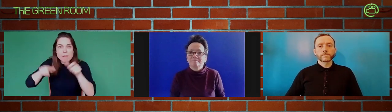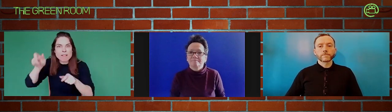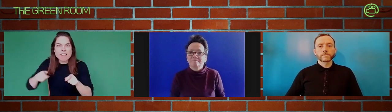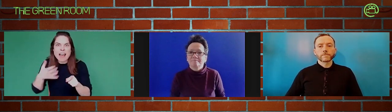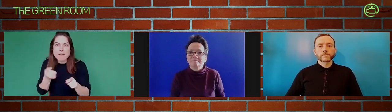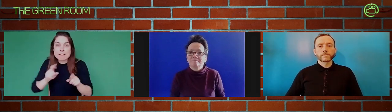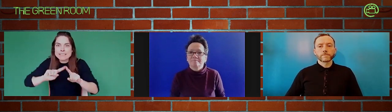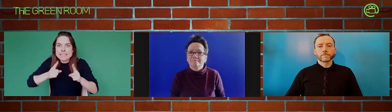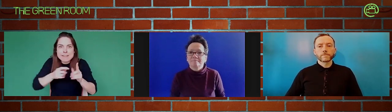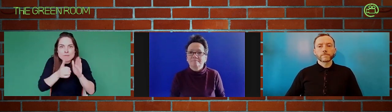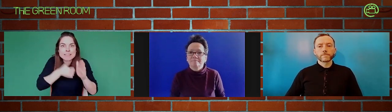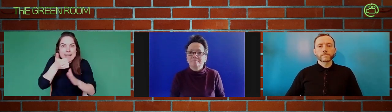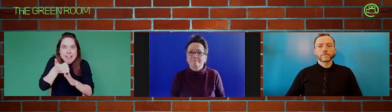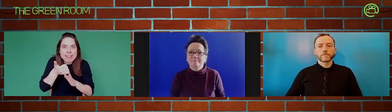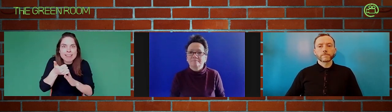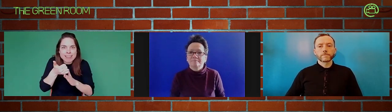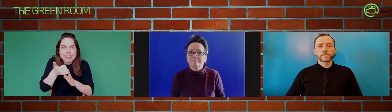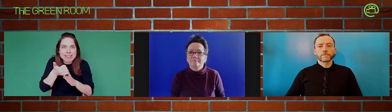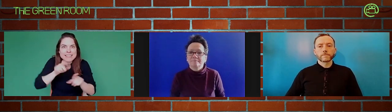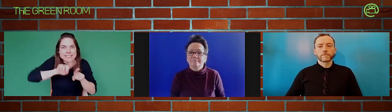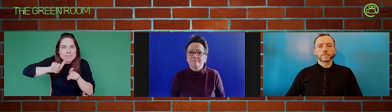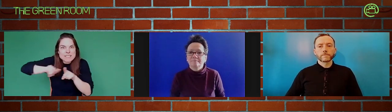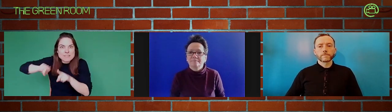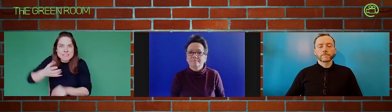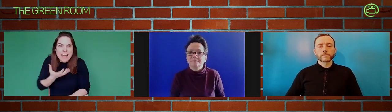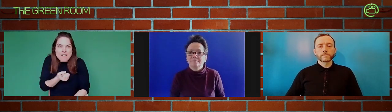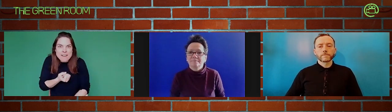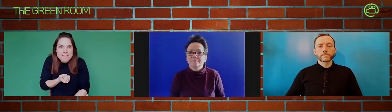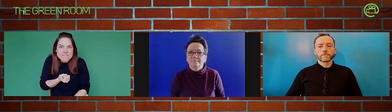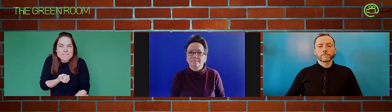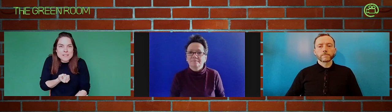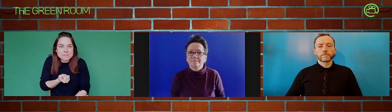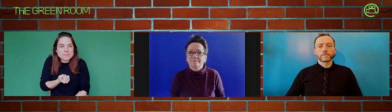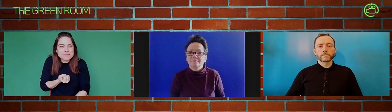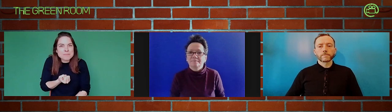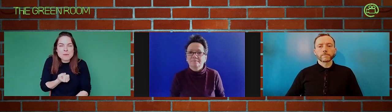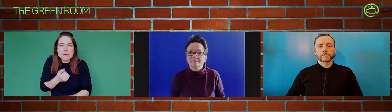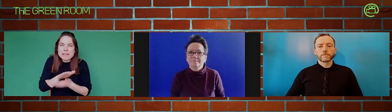and that, you know, that makes to much more rounded theatre makers in the end